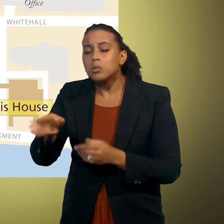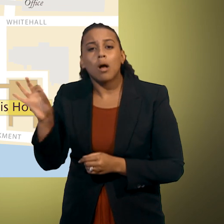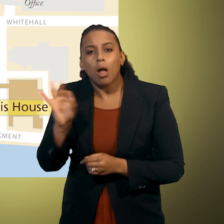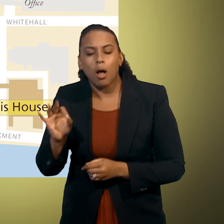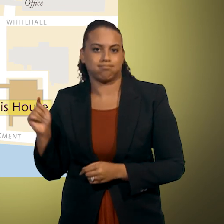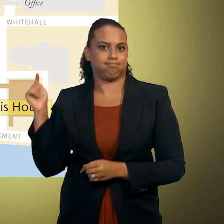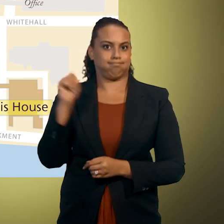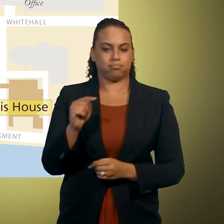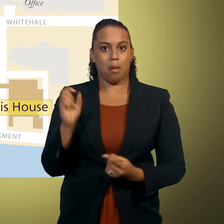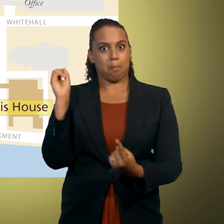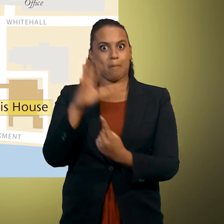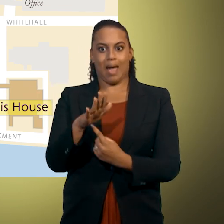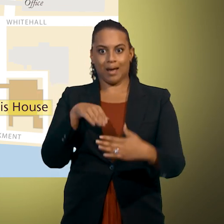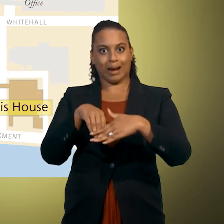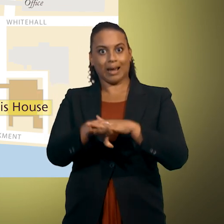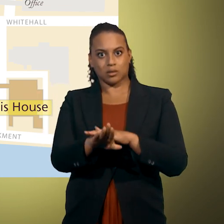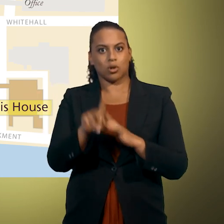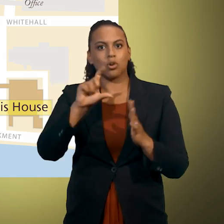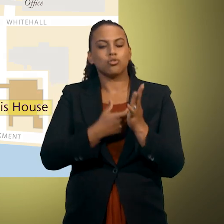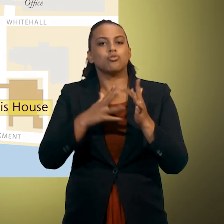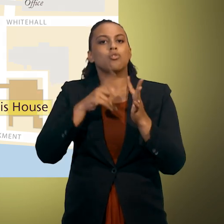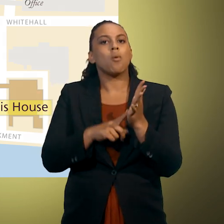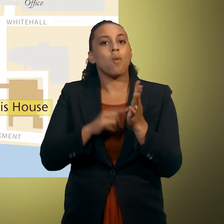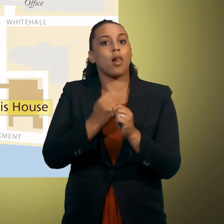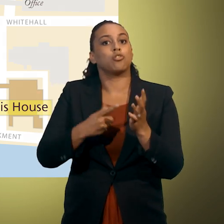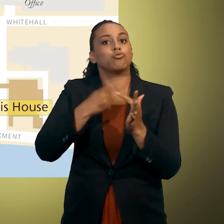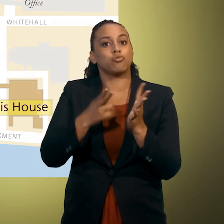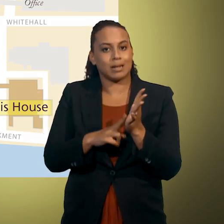of Westminster at Cromwell Green, on St Margaret Street.